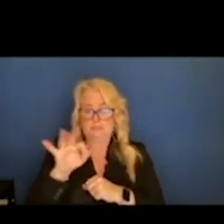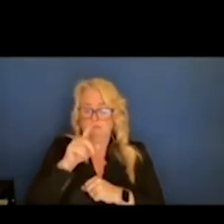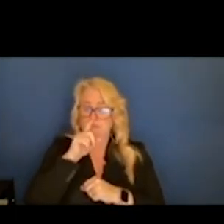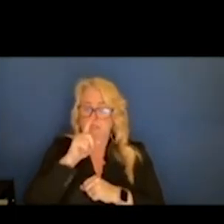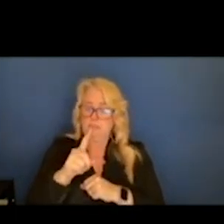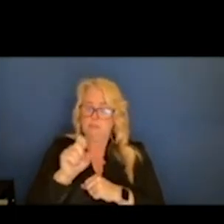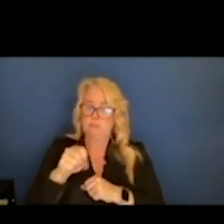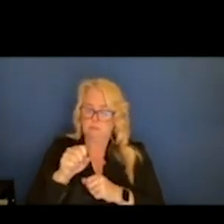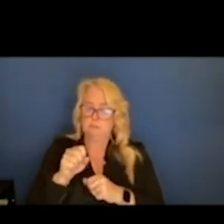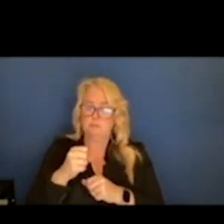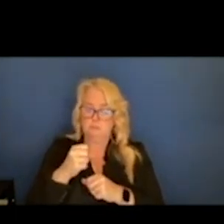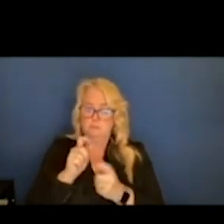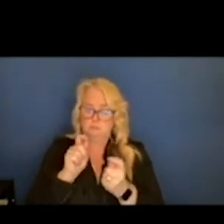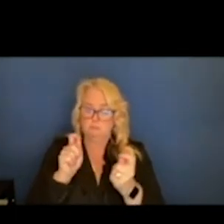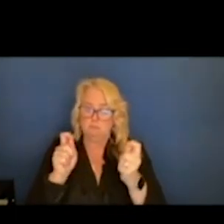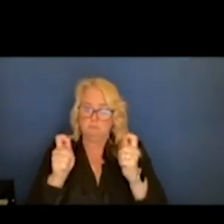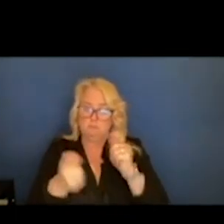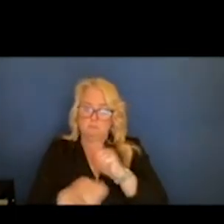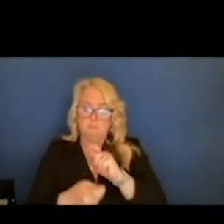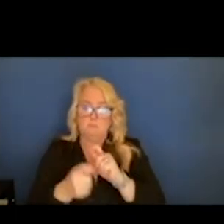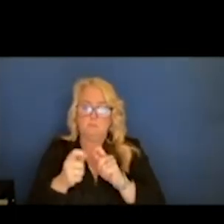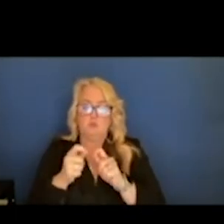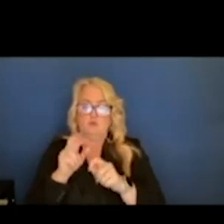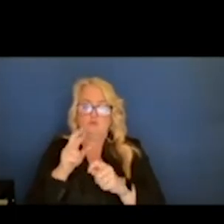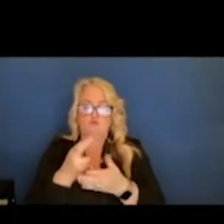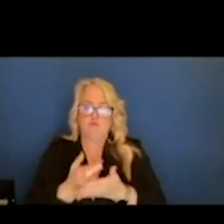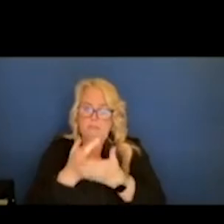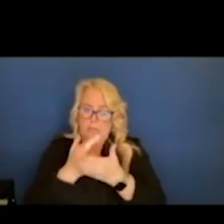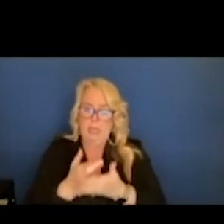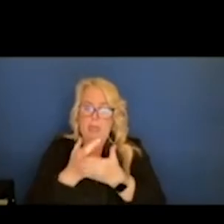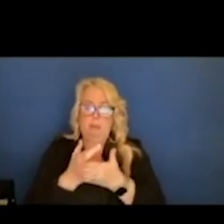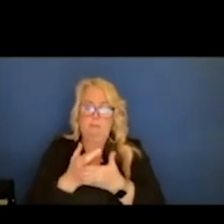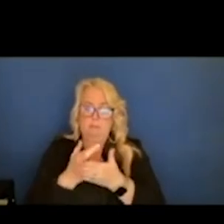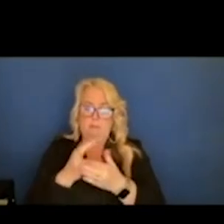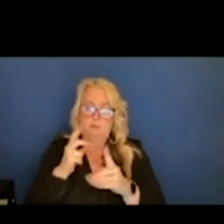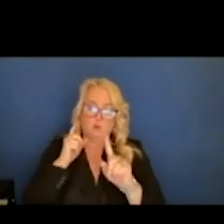The DIF has played a pivotal role in shaping vocational rehabilitation efforts over the years,